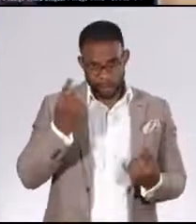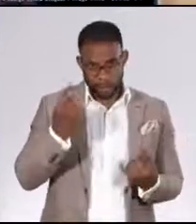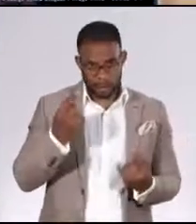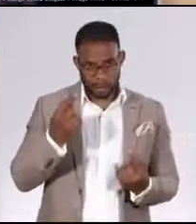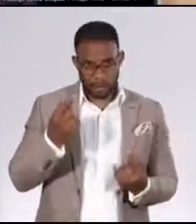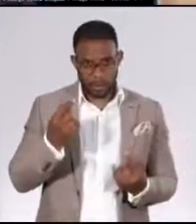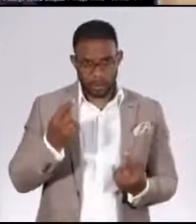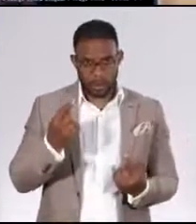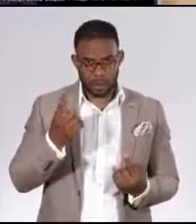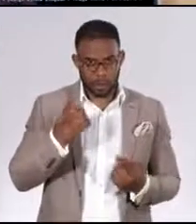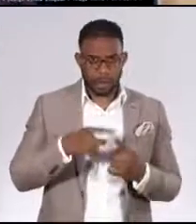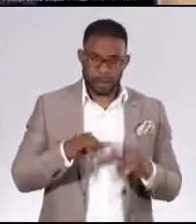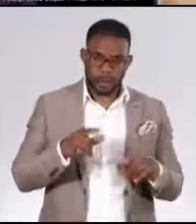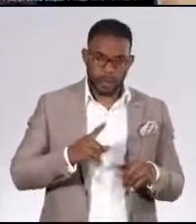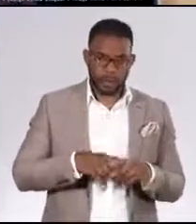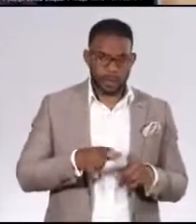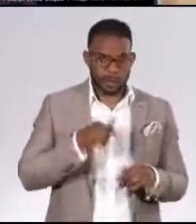But at the time you don't realize it.